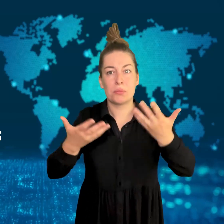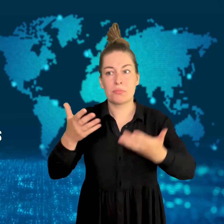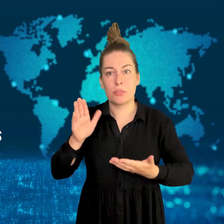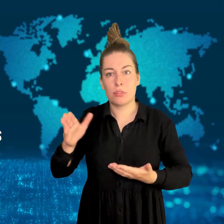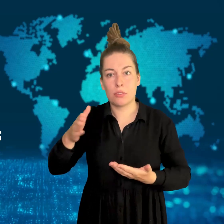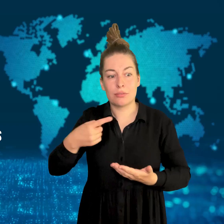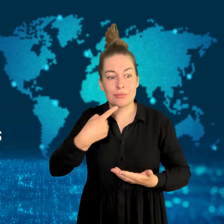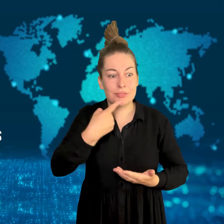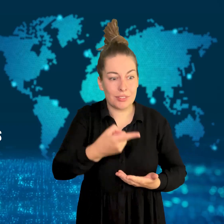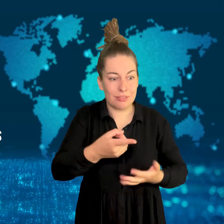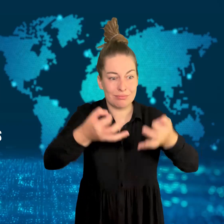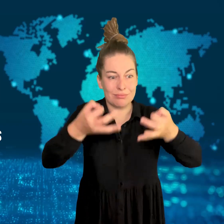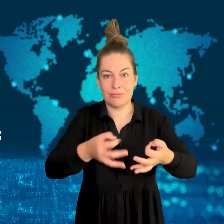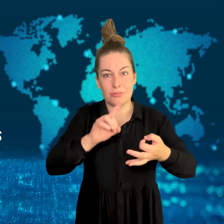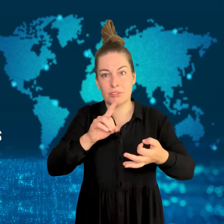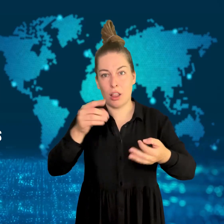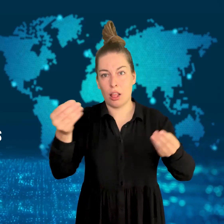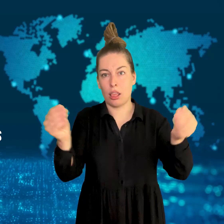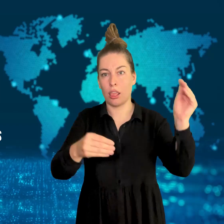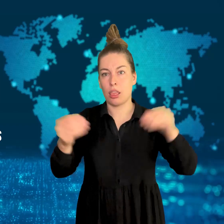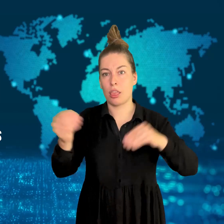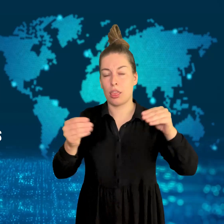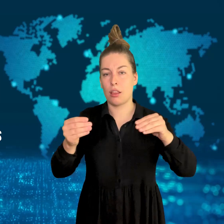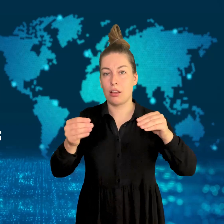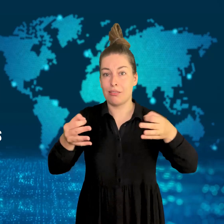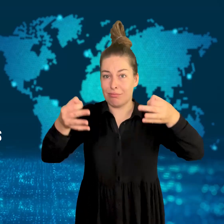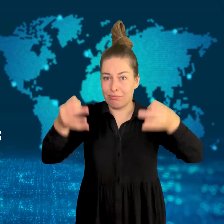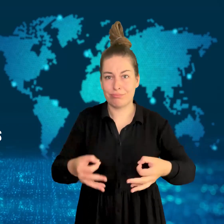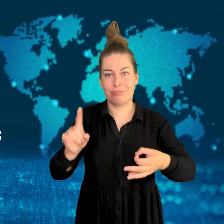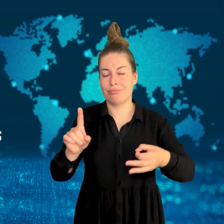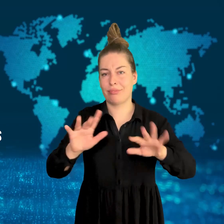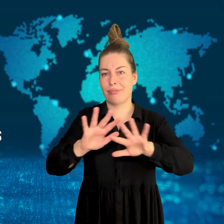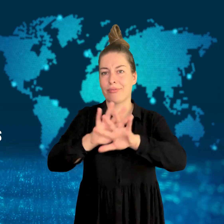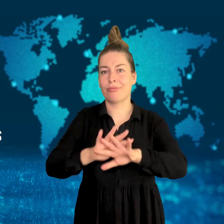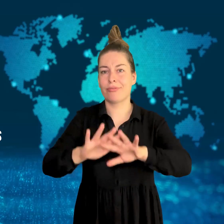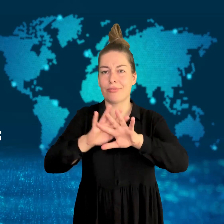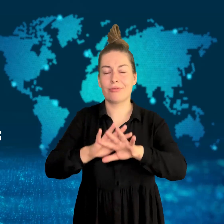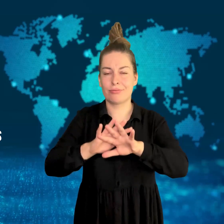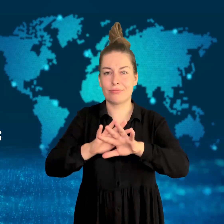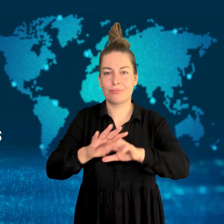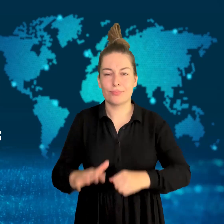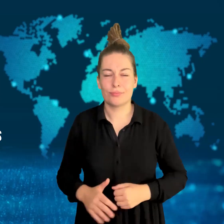and that her claims were not real.